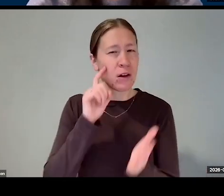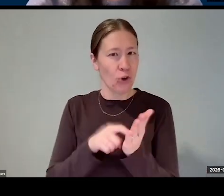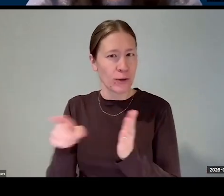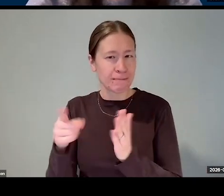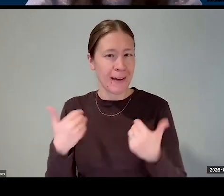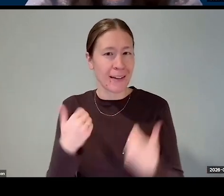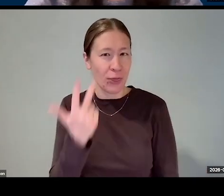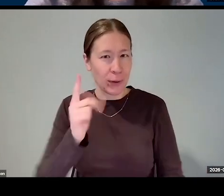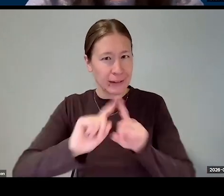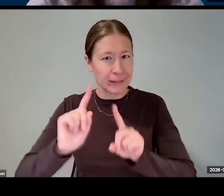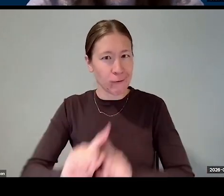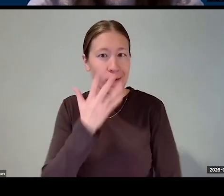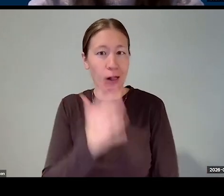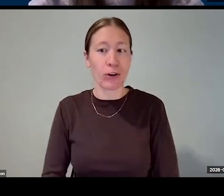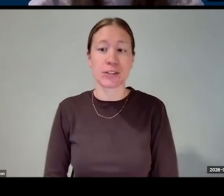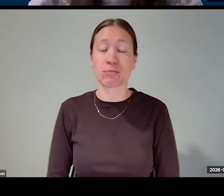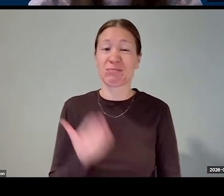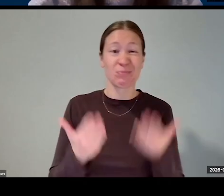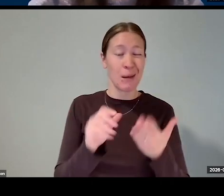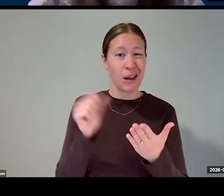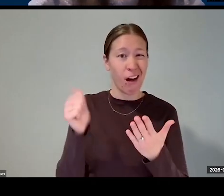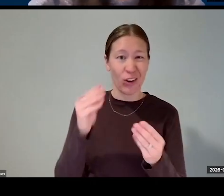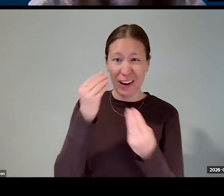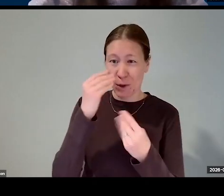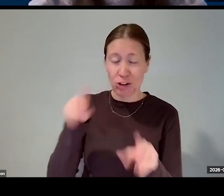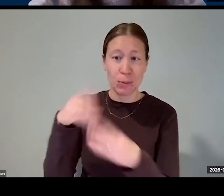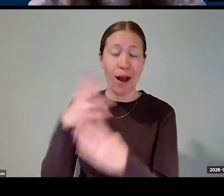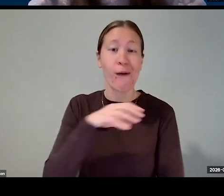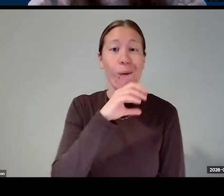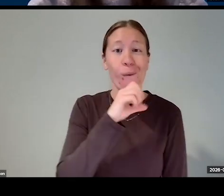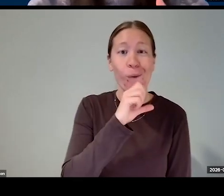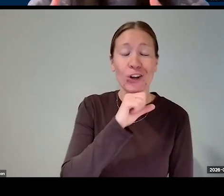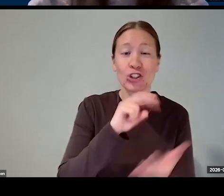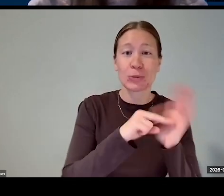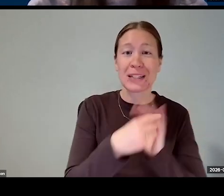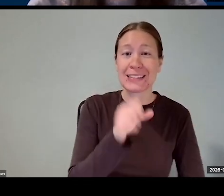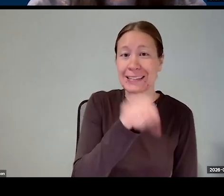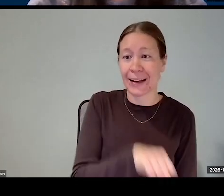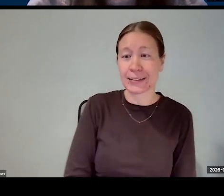Maybe there's a key somewhere that says orange is yes, blue is no, green is maybe,